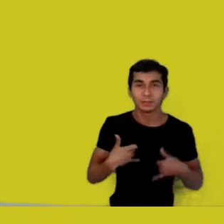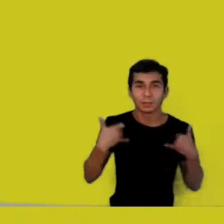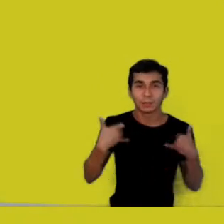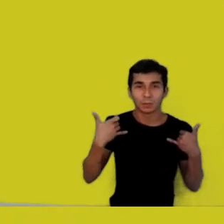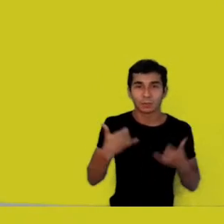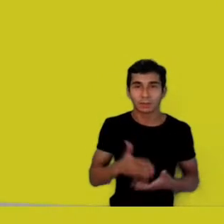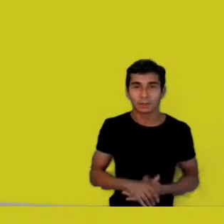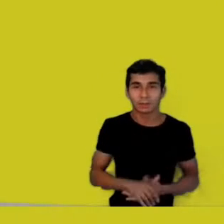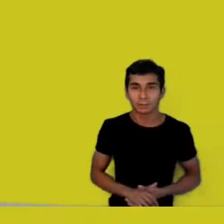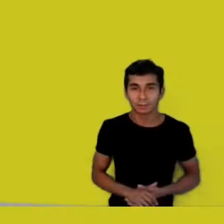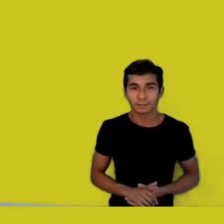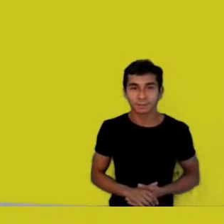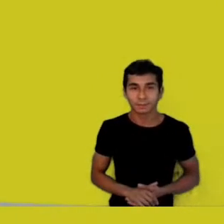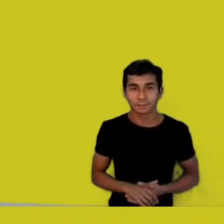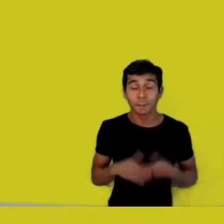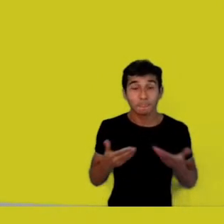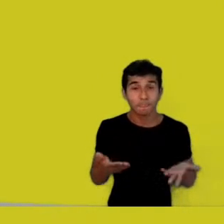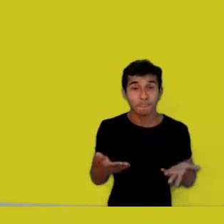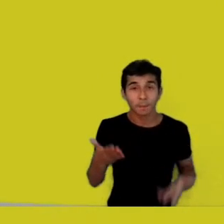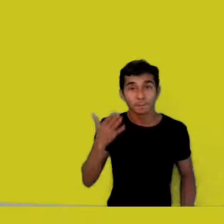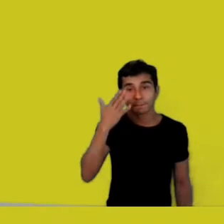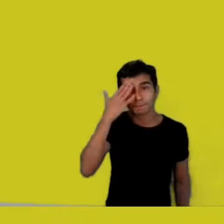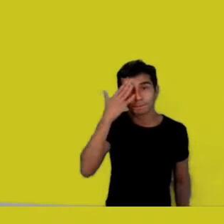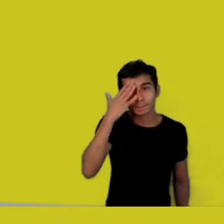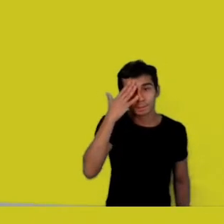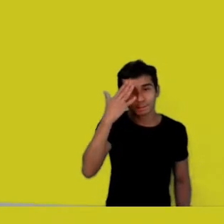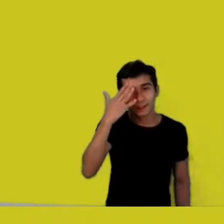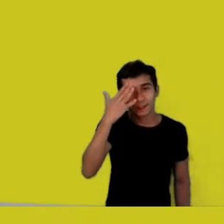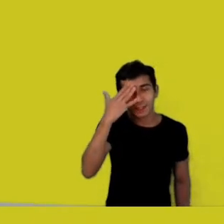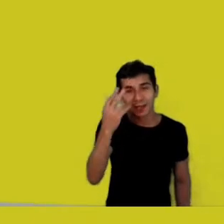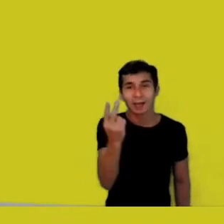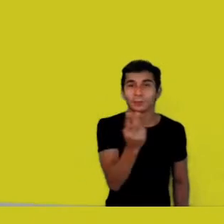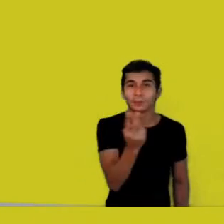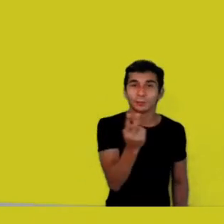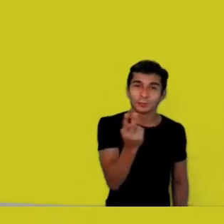Well, thank you very much to both of you once again.